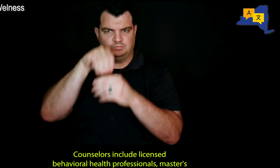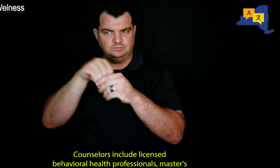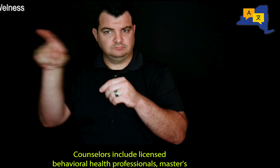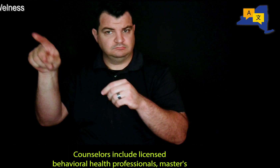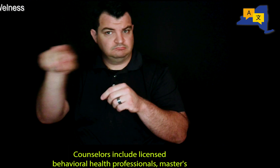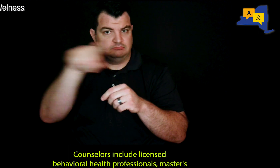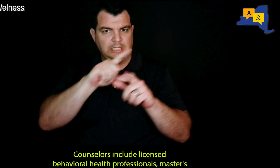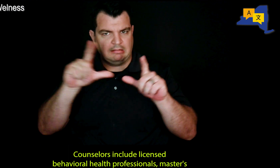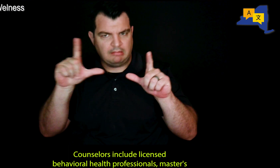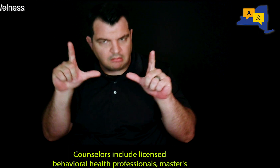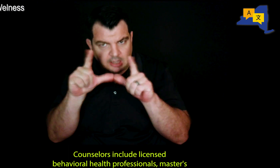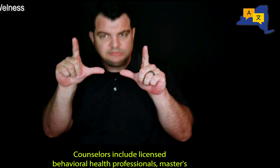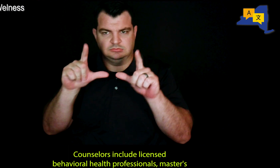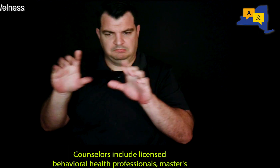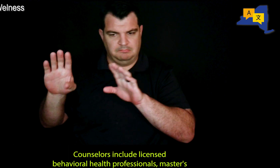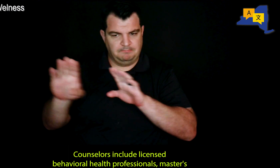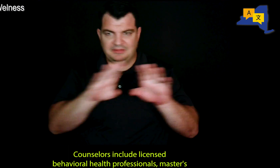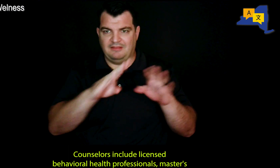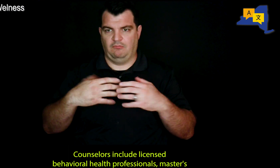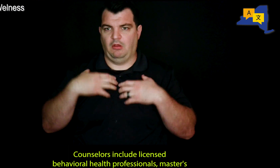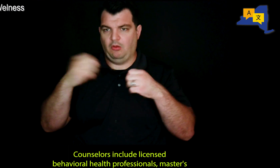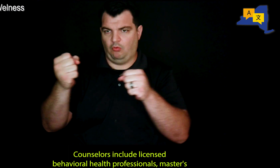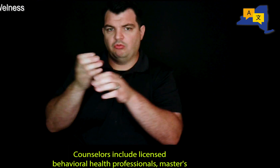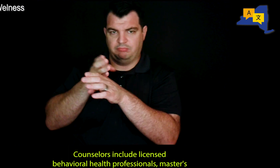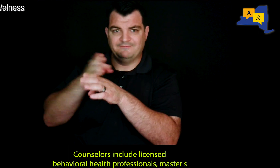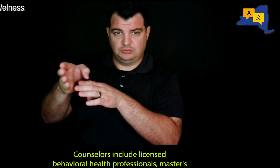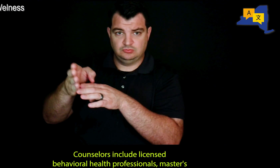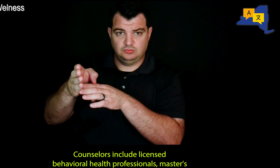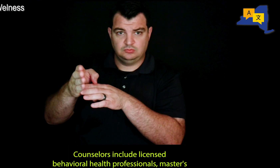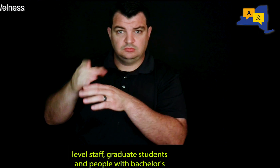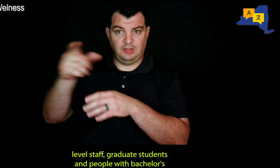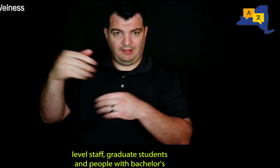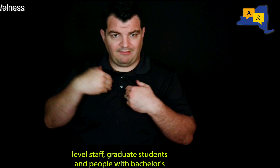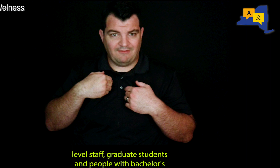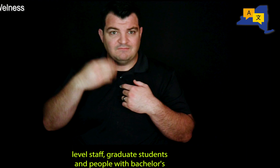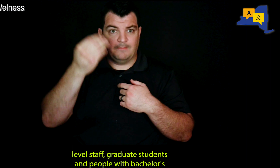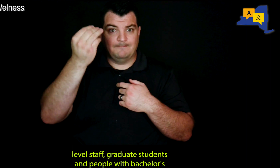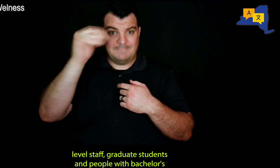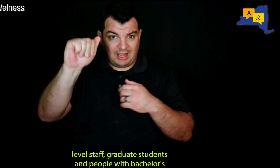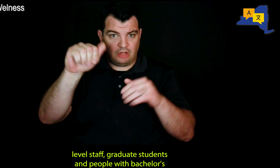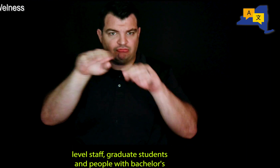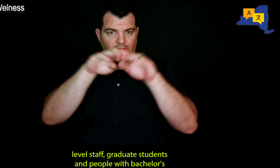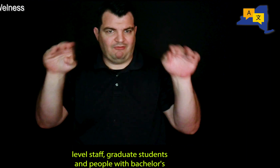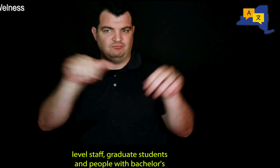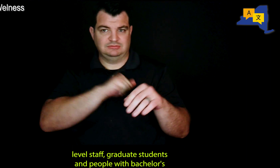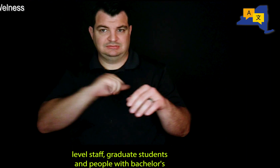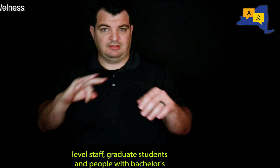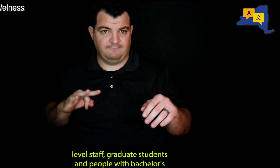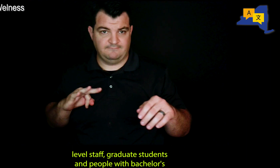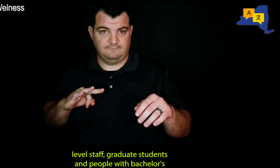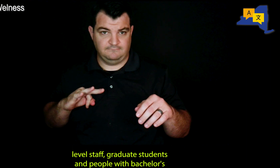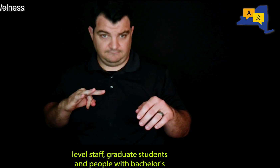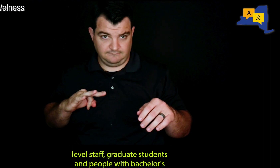Counselors include licensed behavioral health professionals, master's level staff, graduate students and people with bachelor's